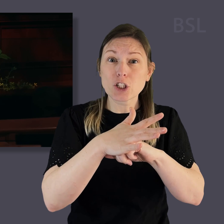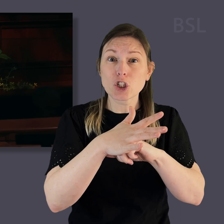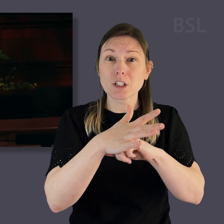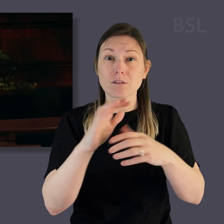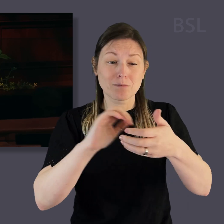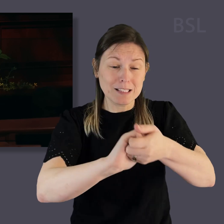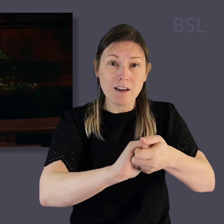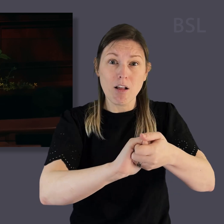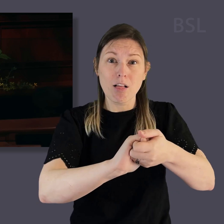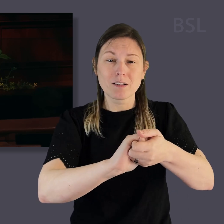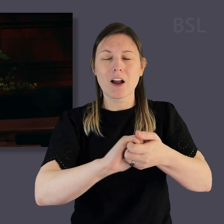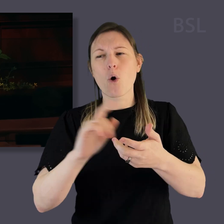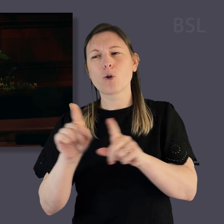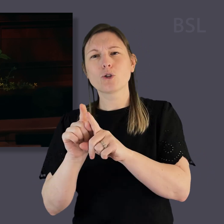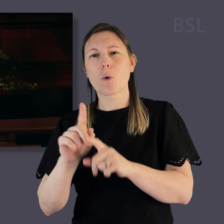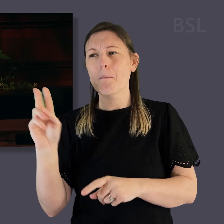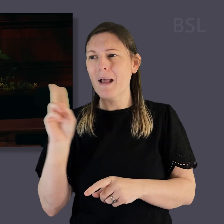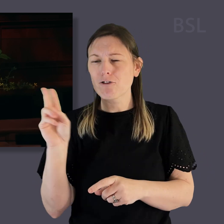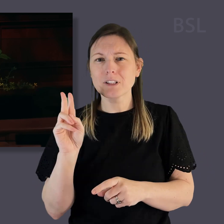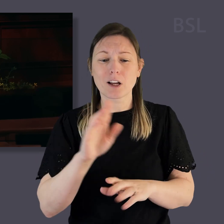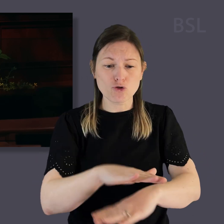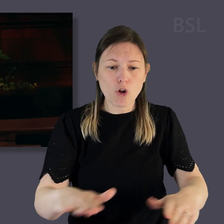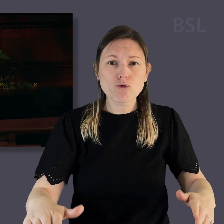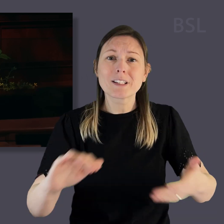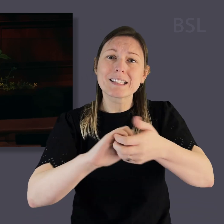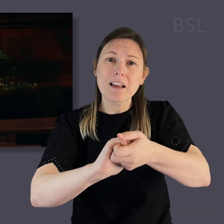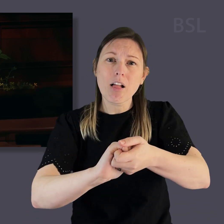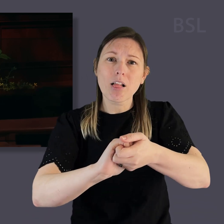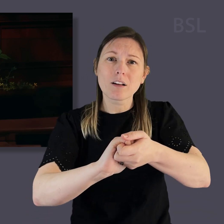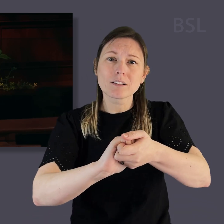the sealing of children to their parents within the family of God